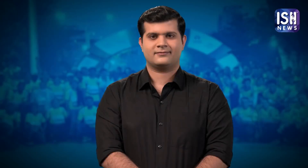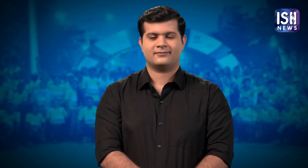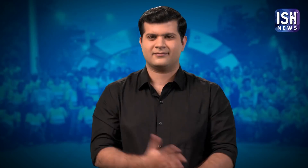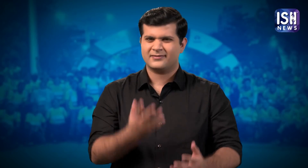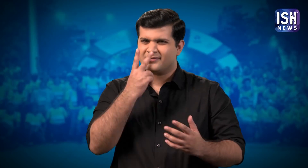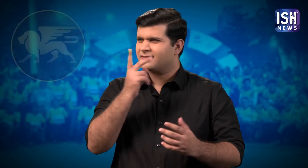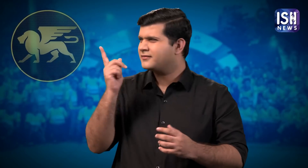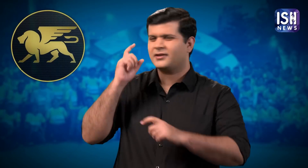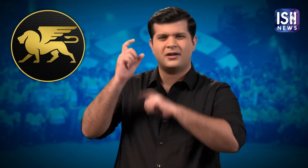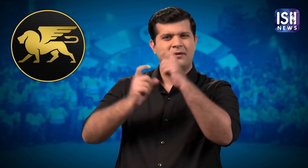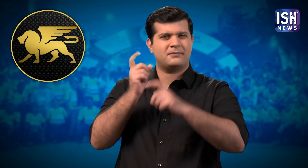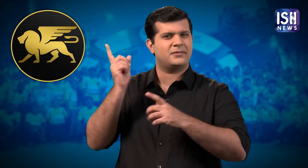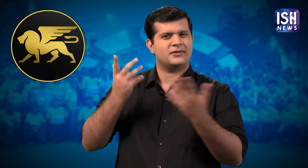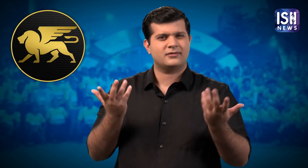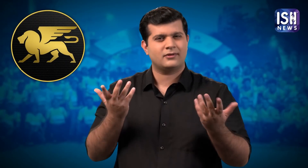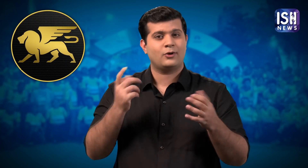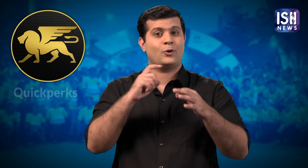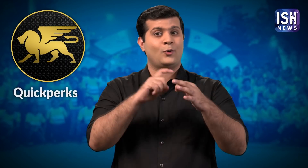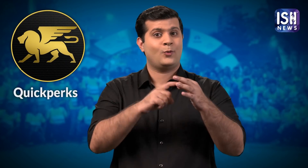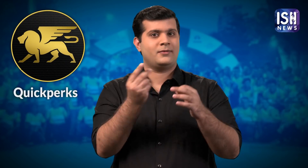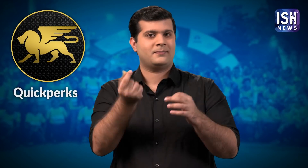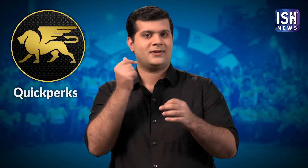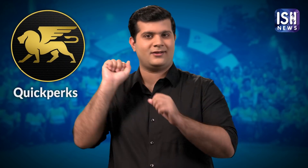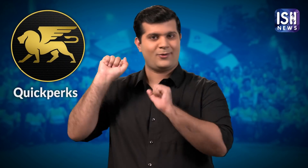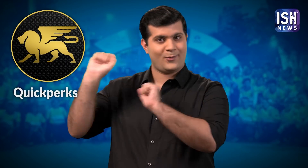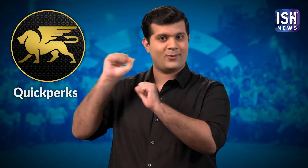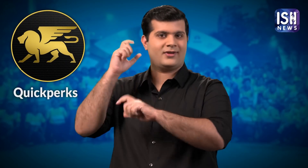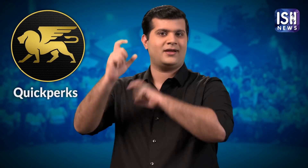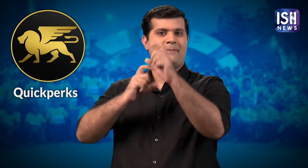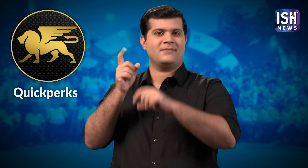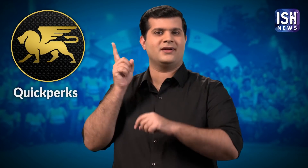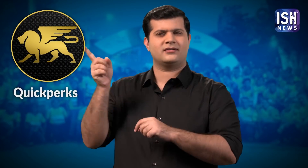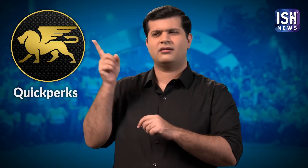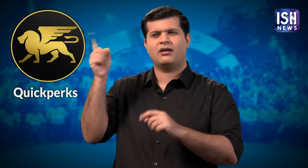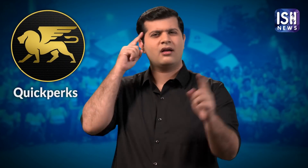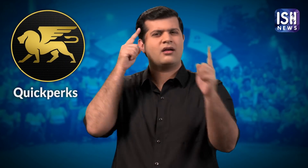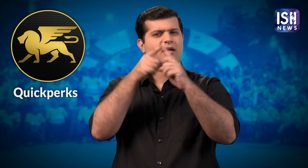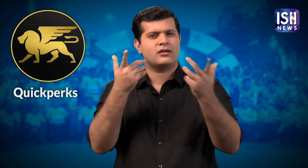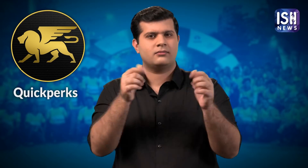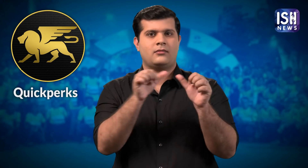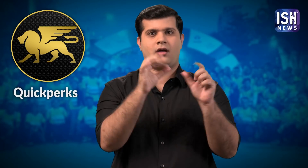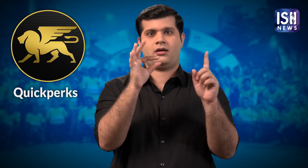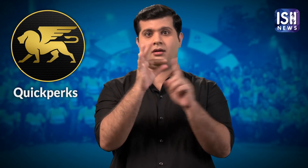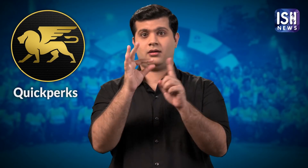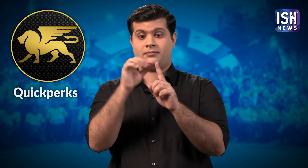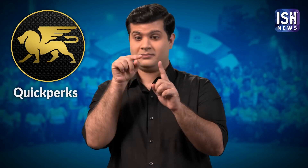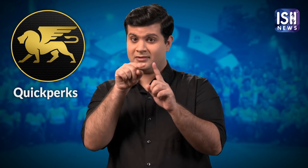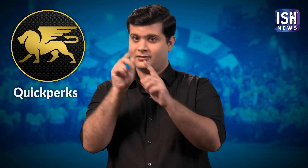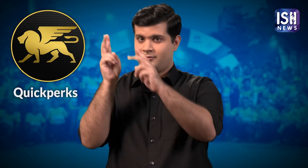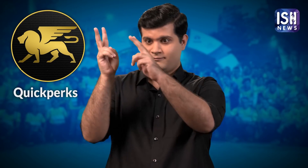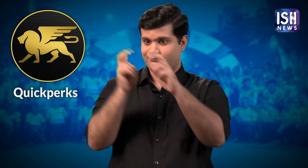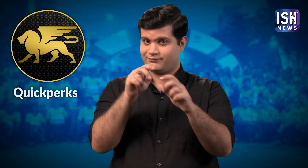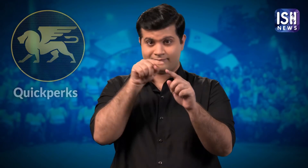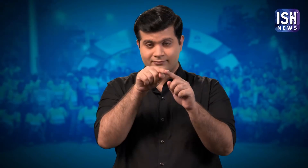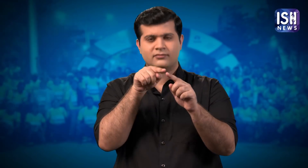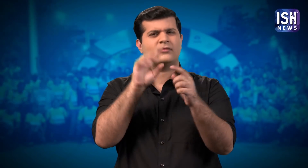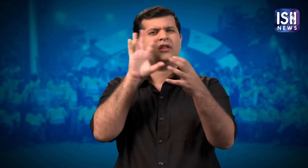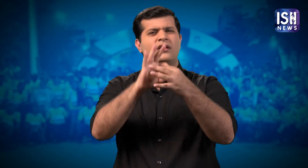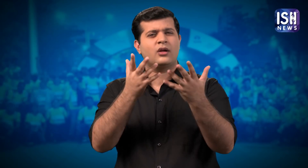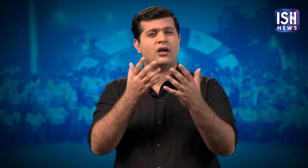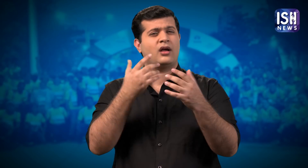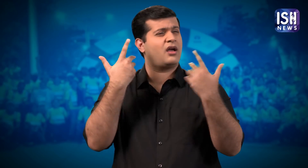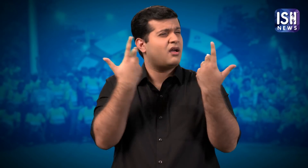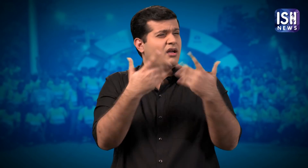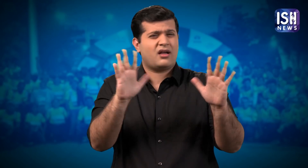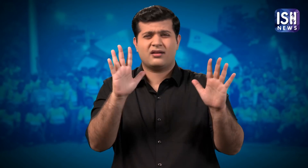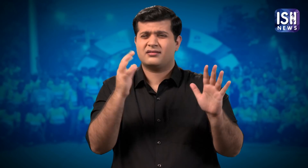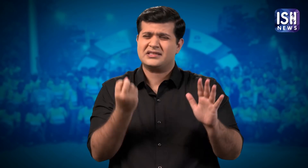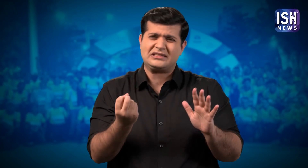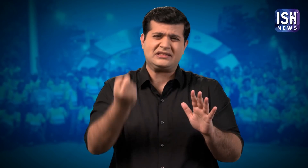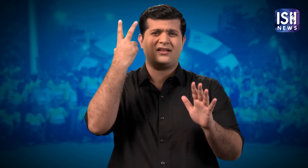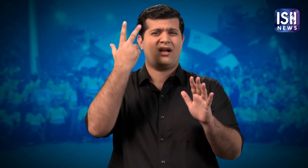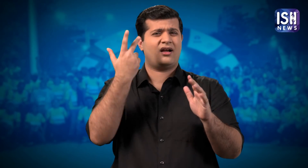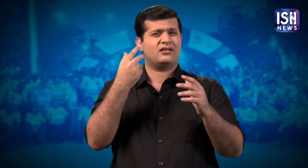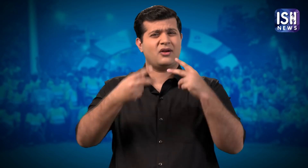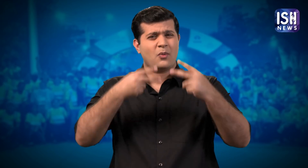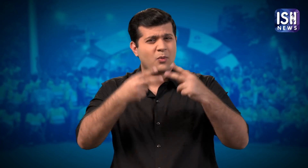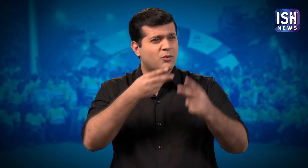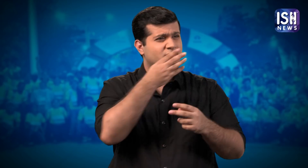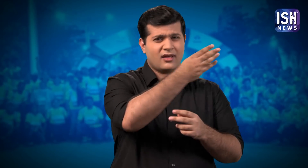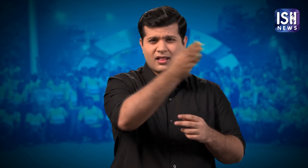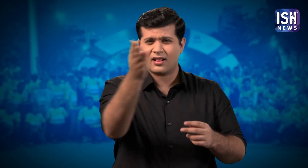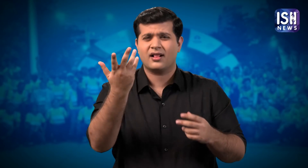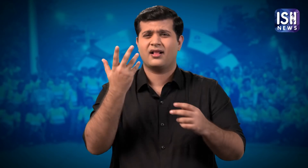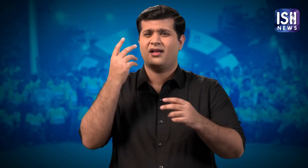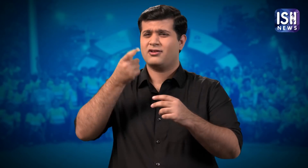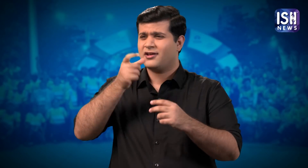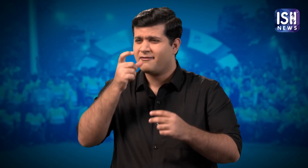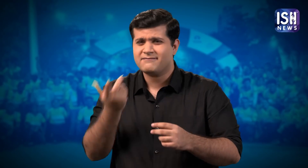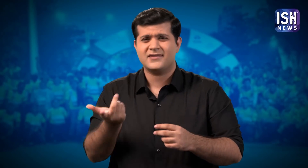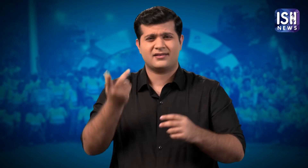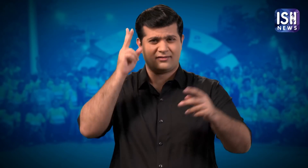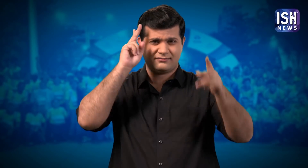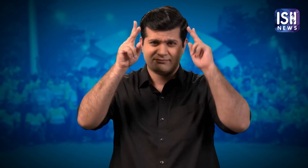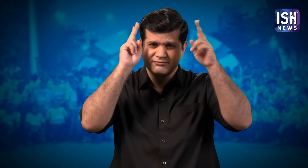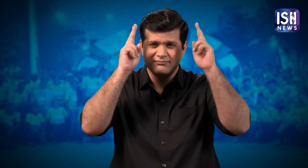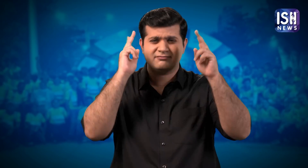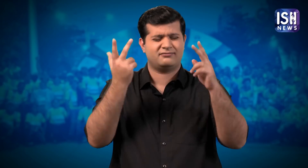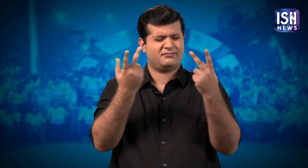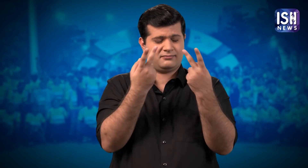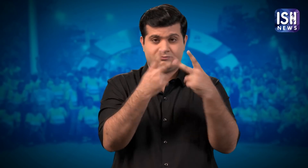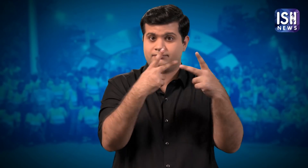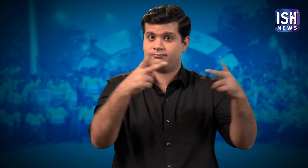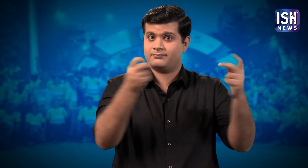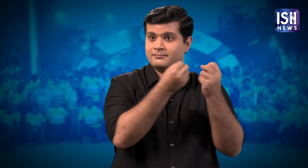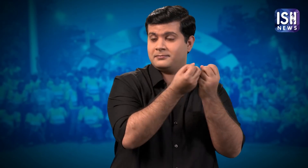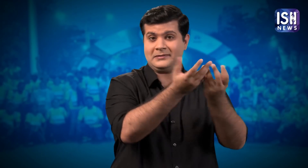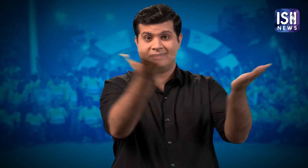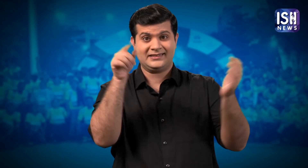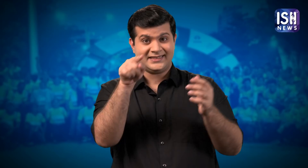QUICKPERKS mobile app provides instant discounts across restaurants, cafes, salons, etc.